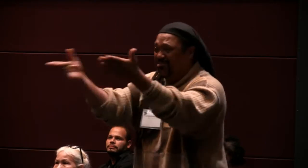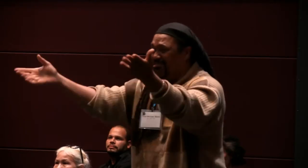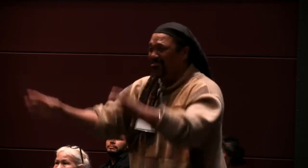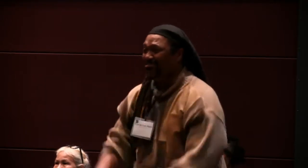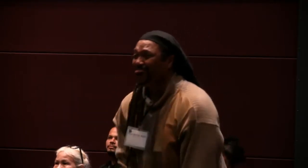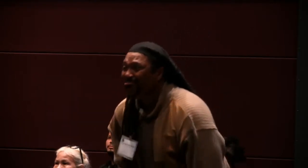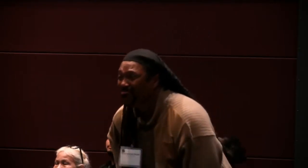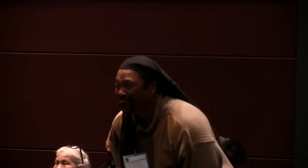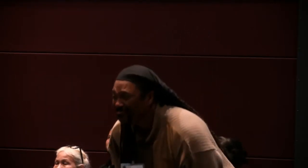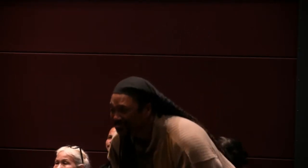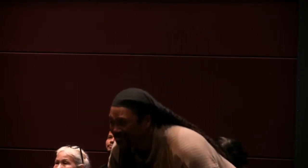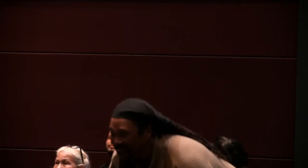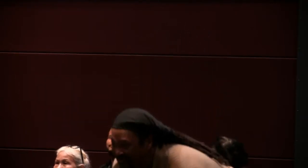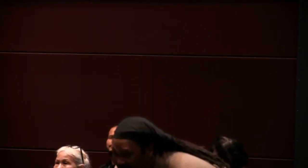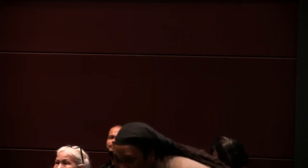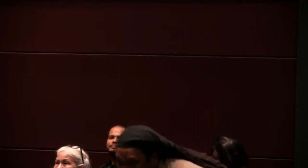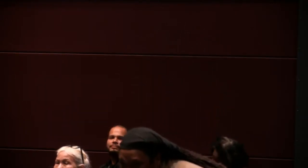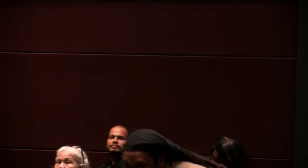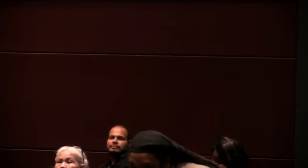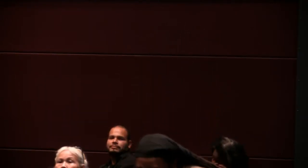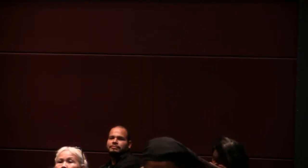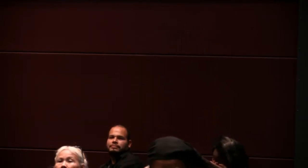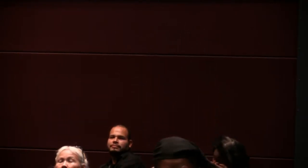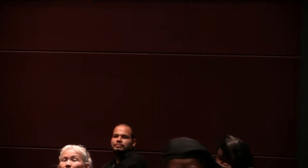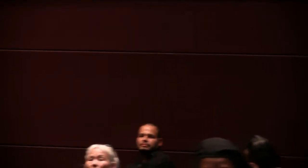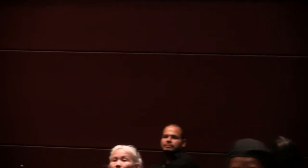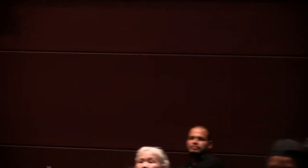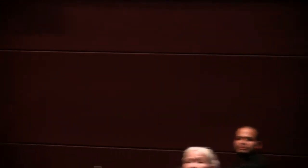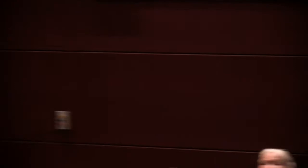but not discredit what's already been produced out there.